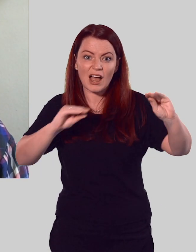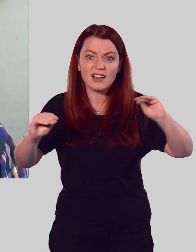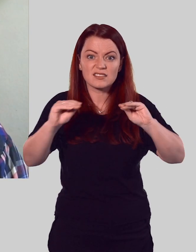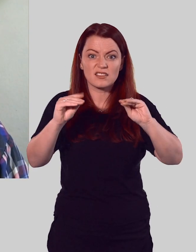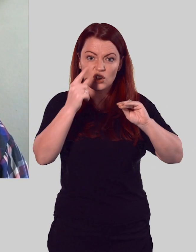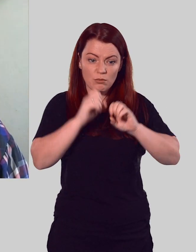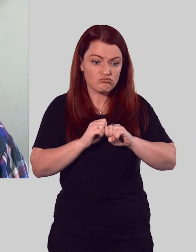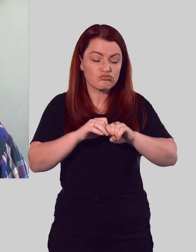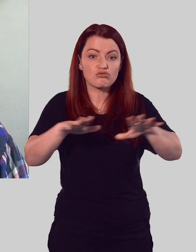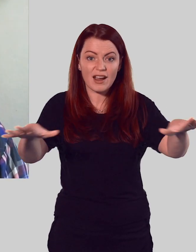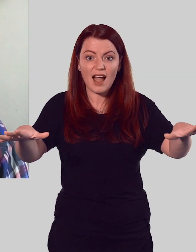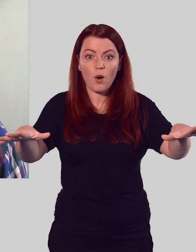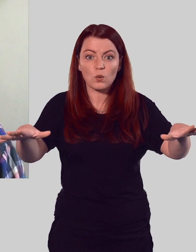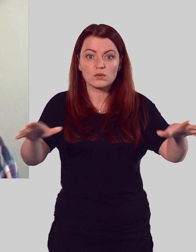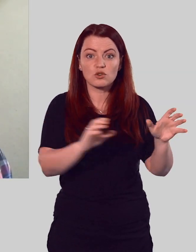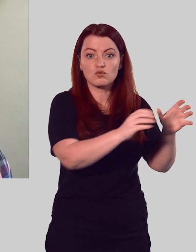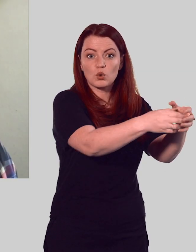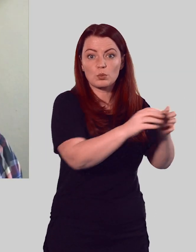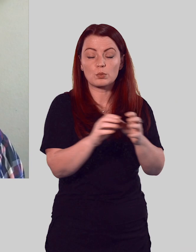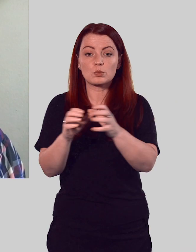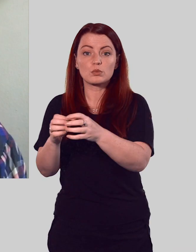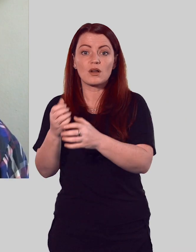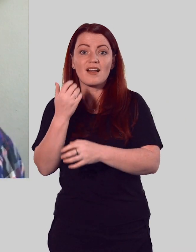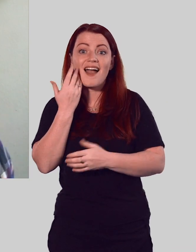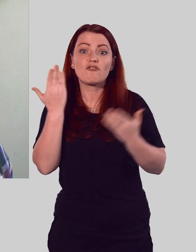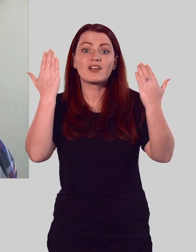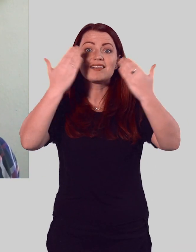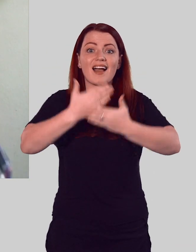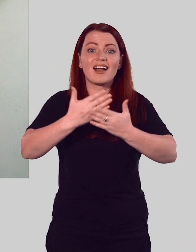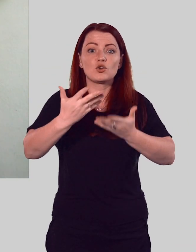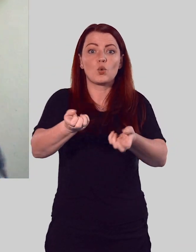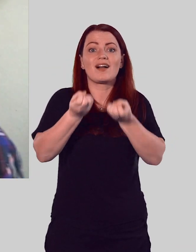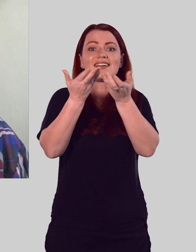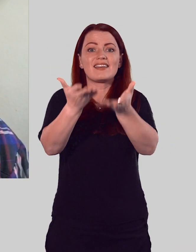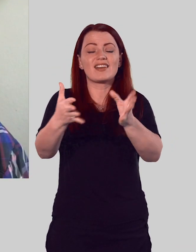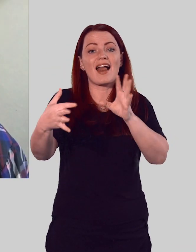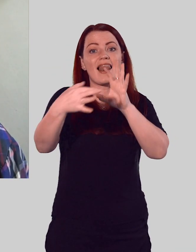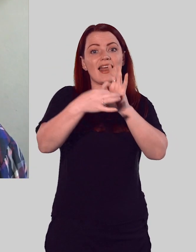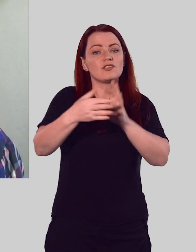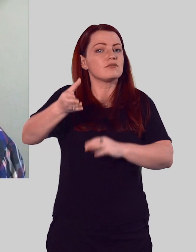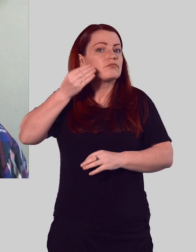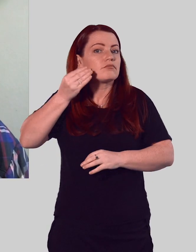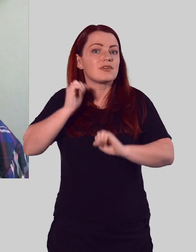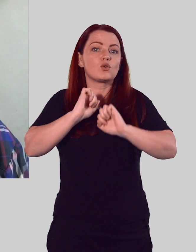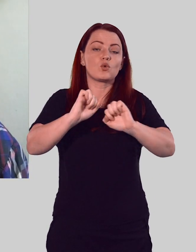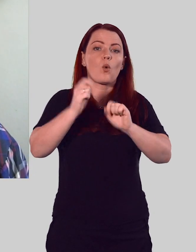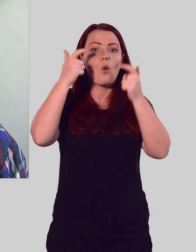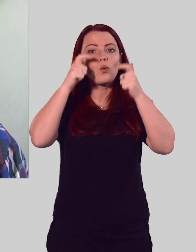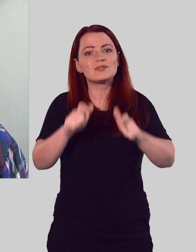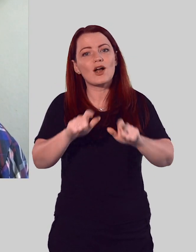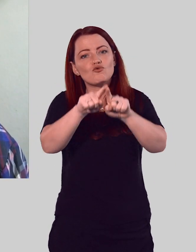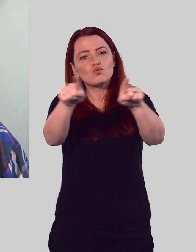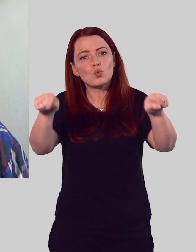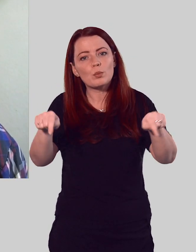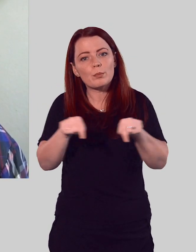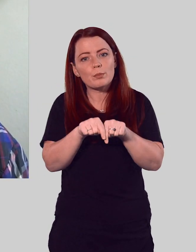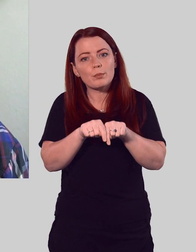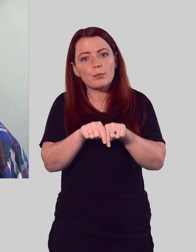Each "night time" you're given a link to listen to inside your hotel room and each "day", you're playing a game of diplomacy